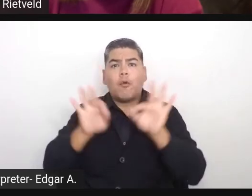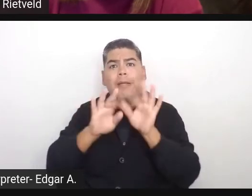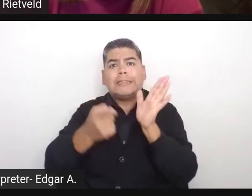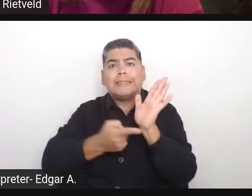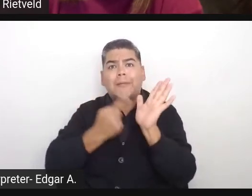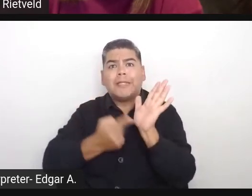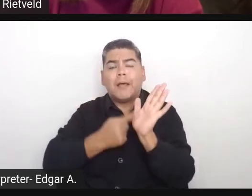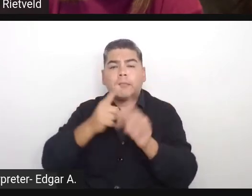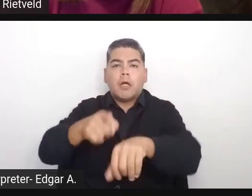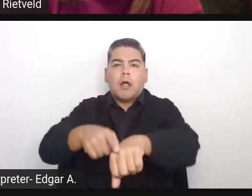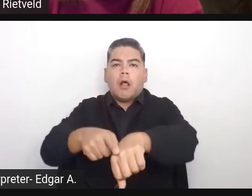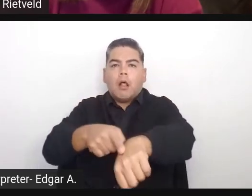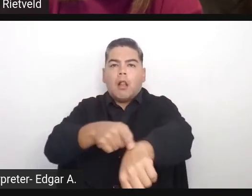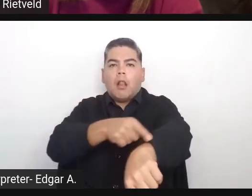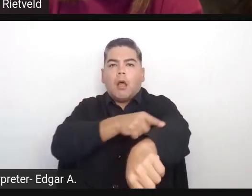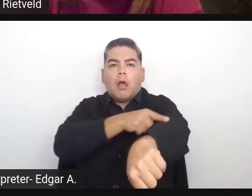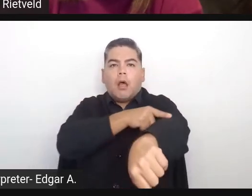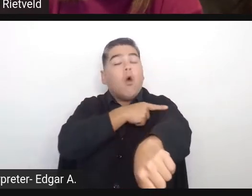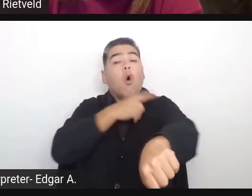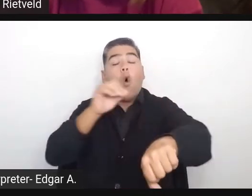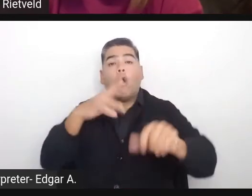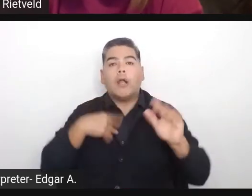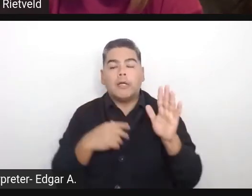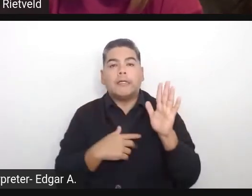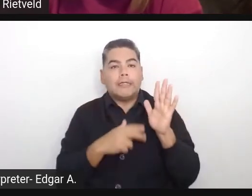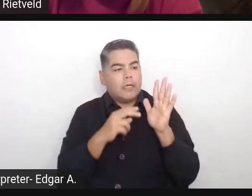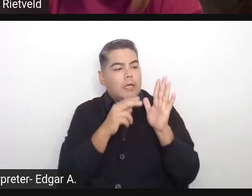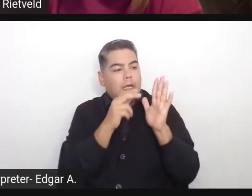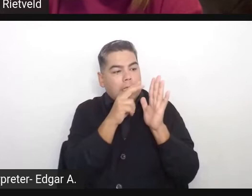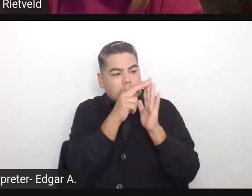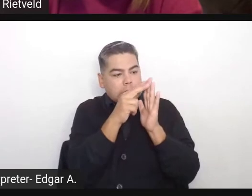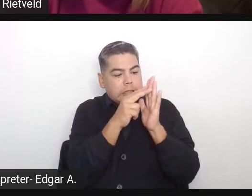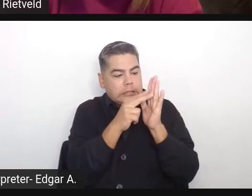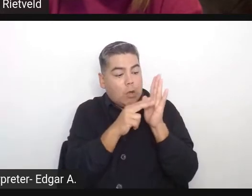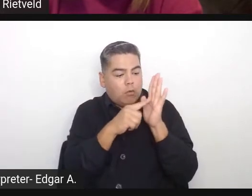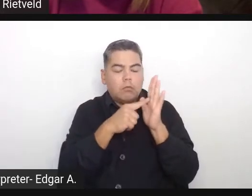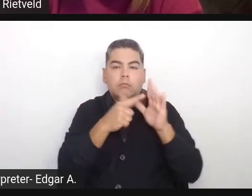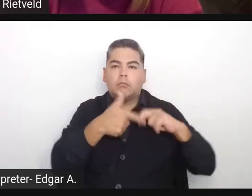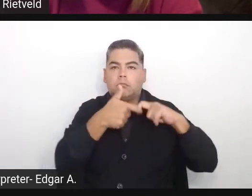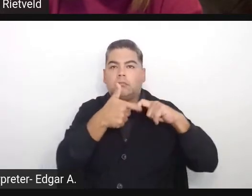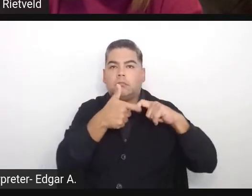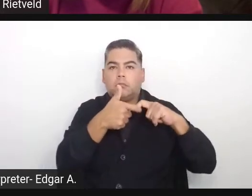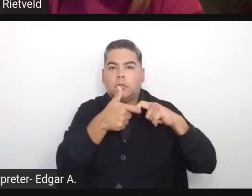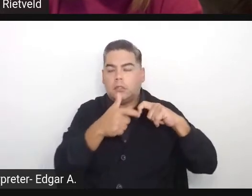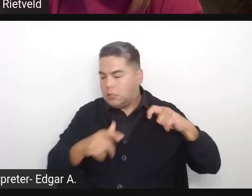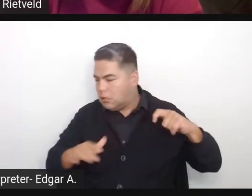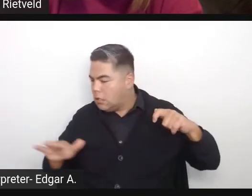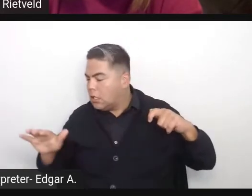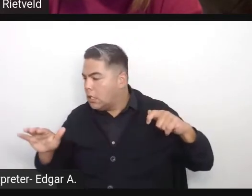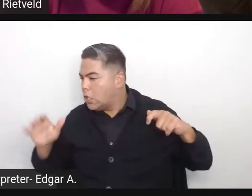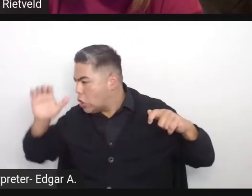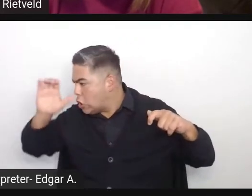to look up something, or step away for a moment, and occasionally the browser would refresh and they lose everything.